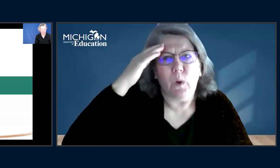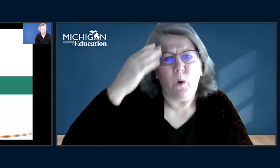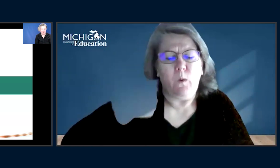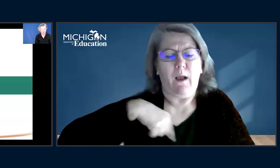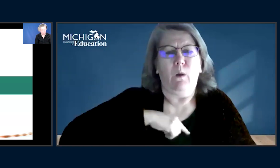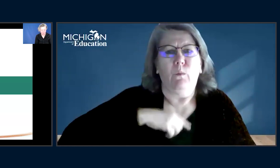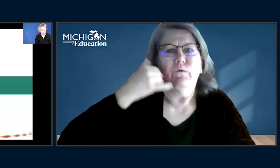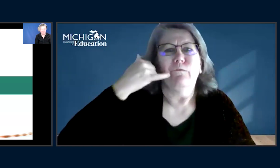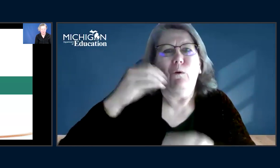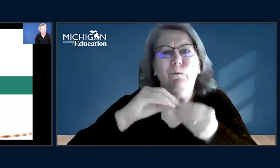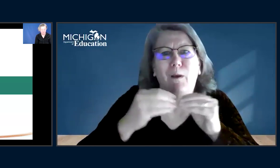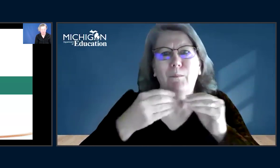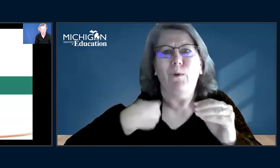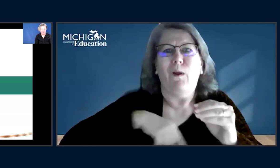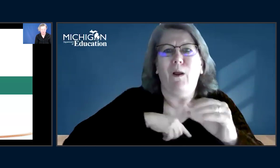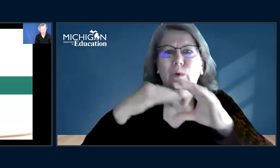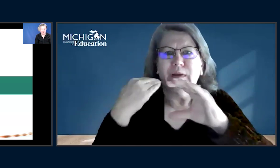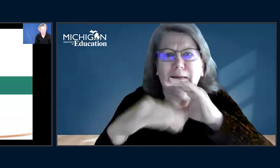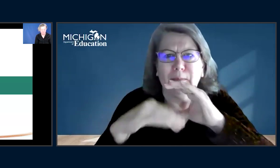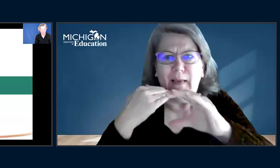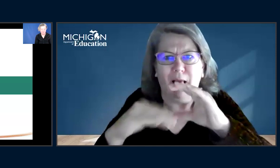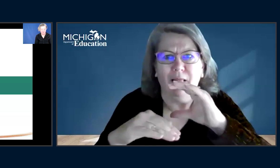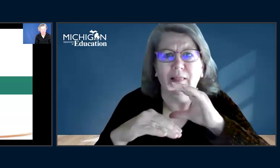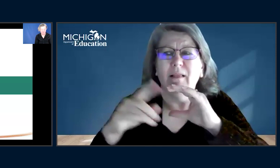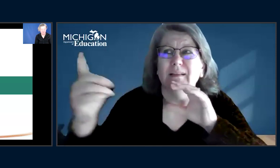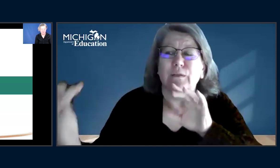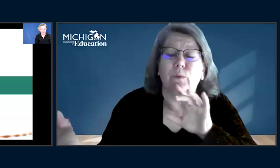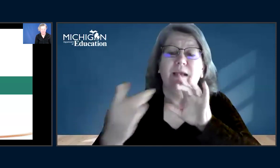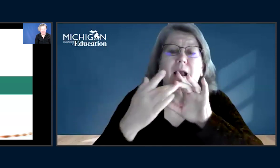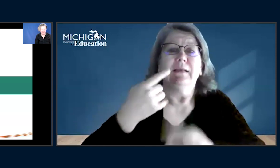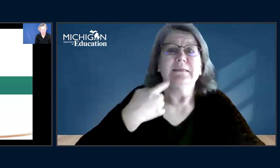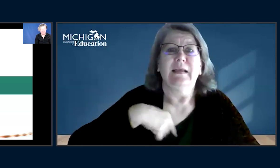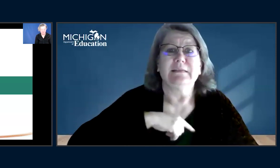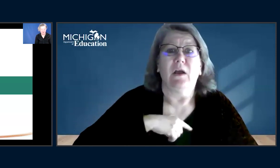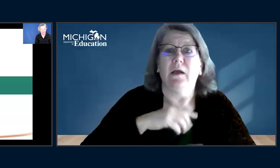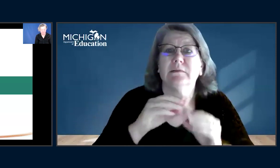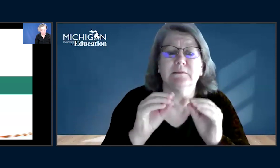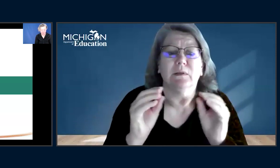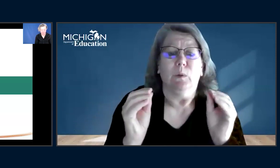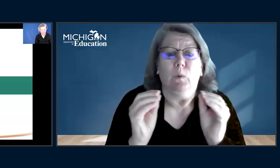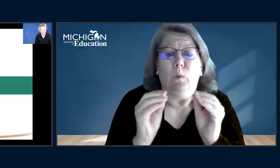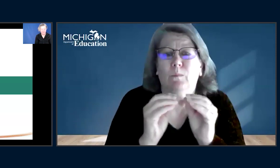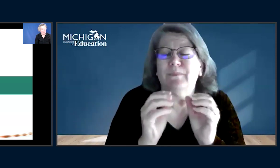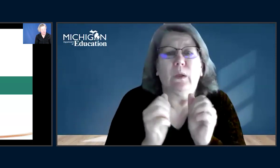people have also have known our phone number. As far as emails, they have contacted us...